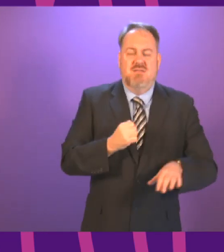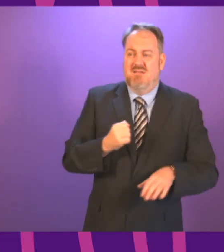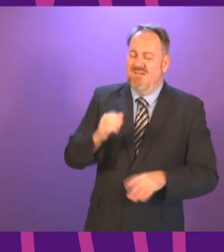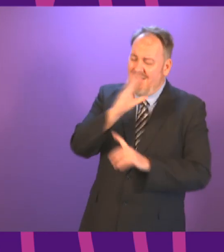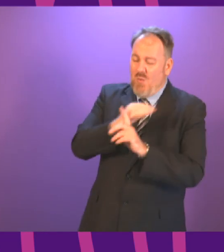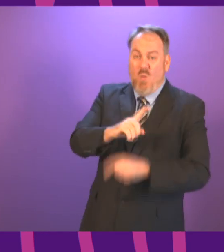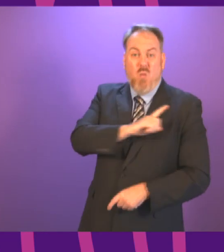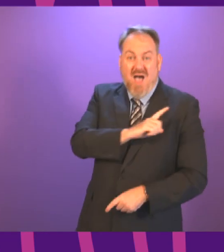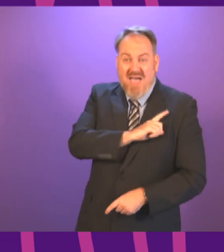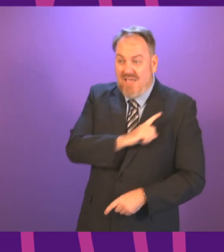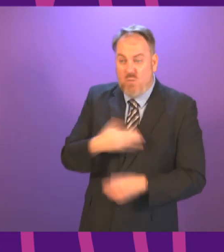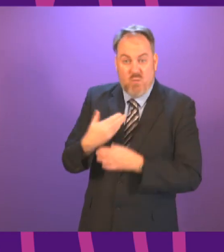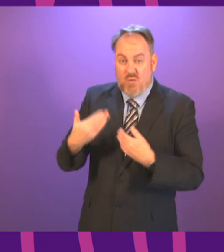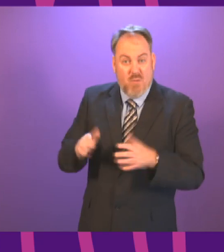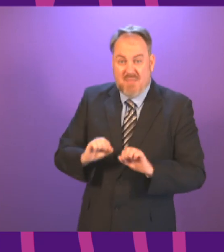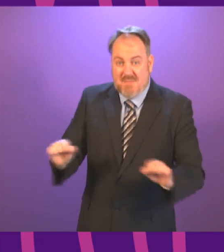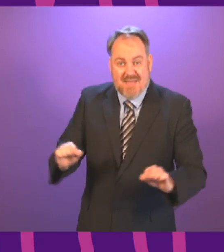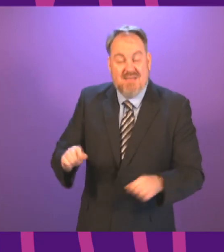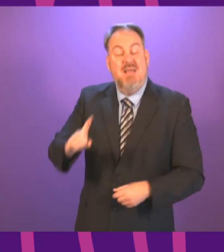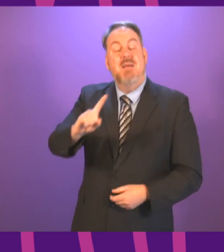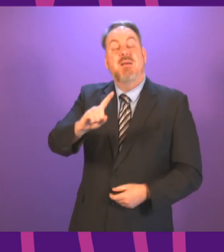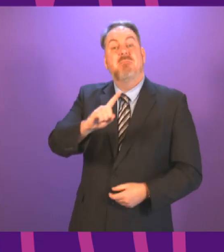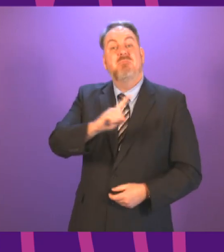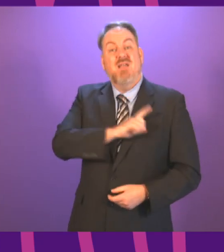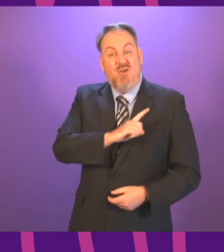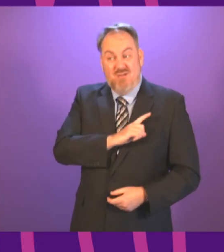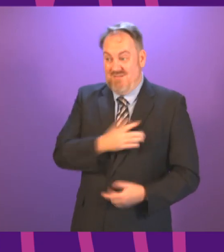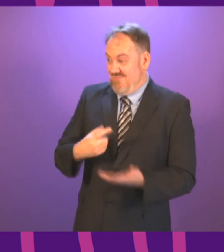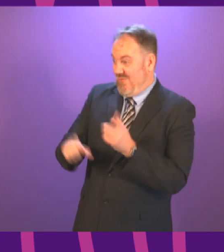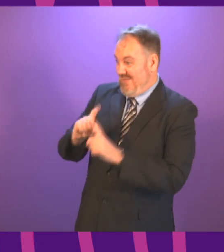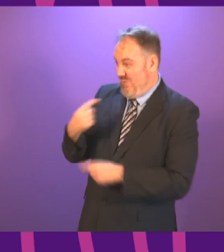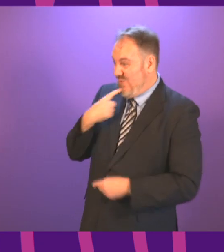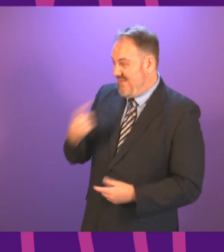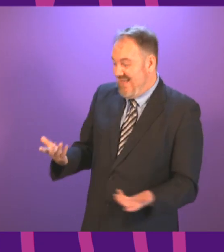been mentioned in my exchange with Ruth Davidson right now.